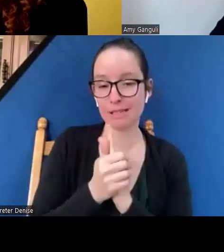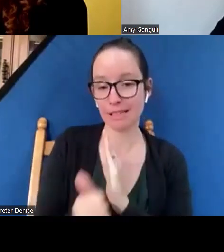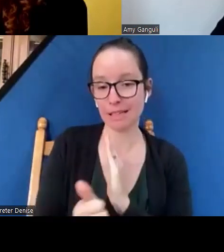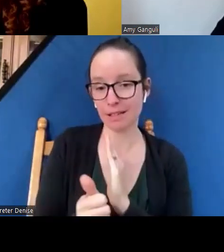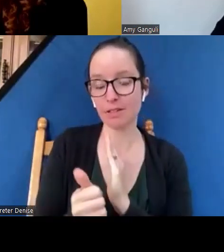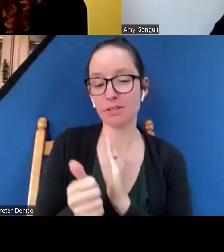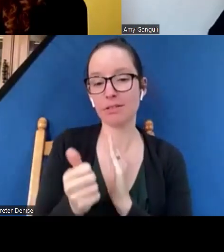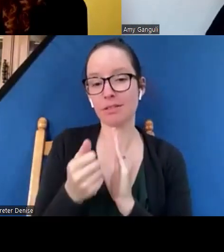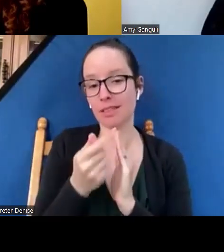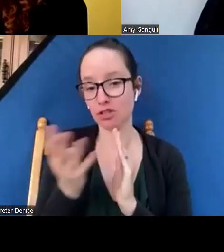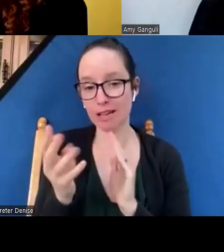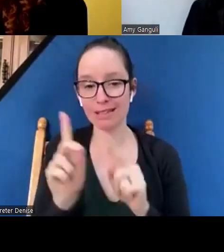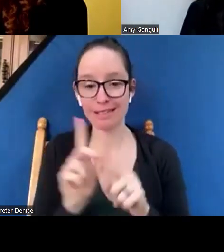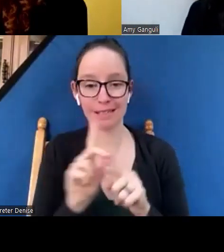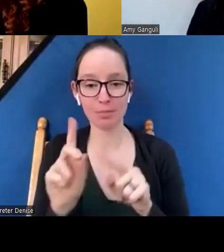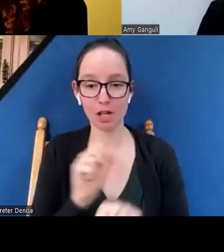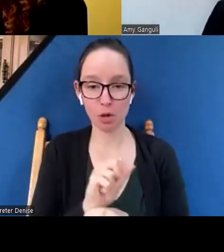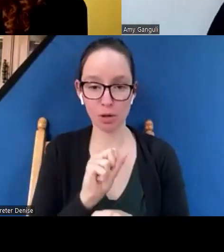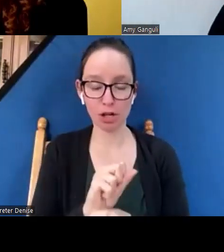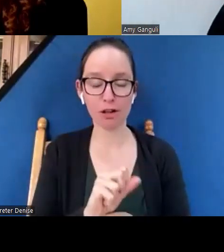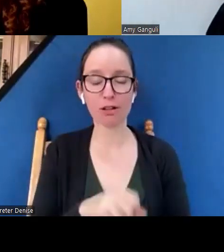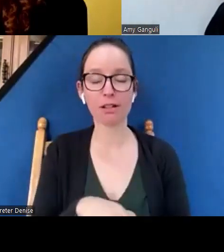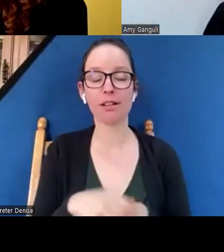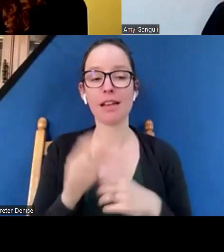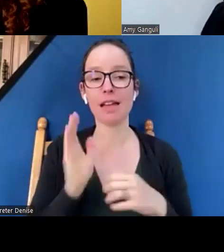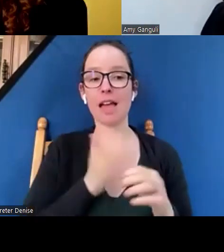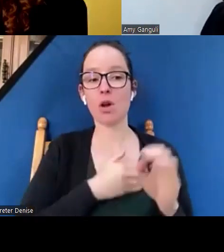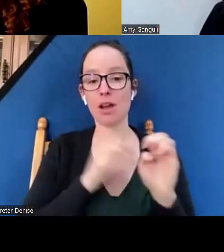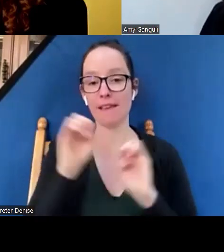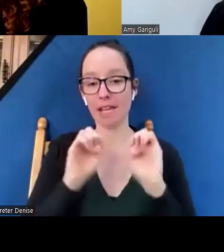evaluation unit has a number of students who help us with data